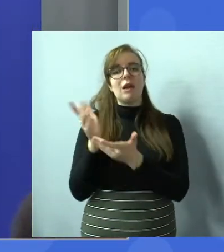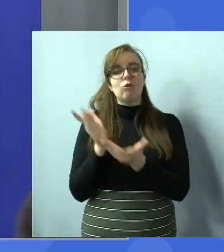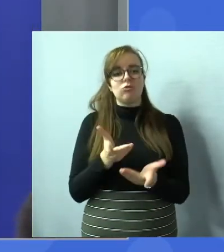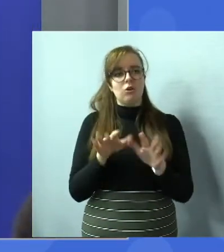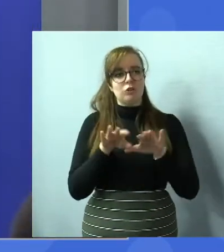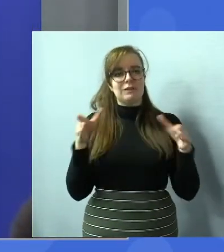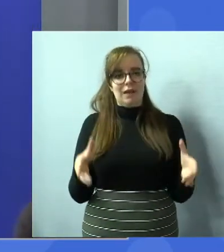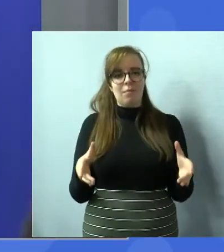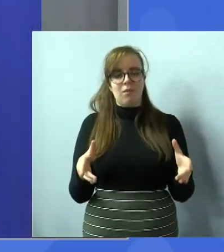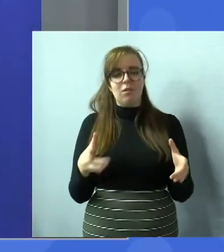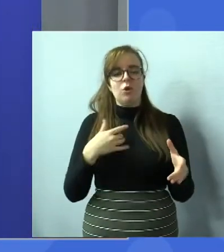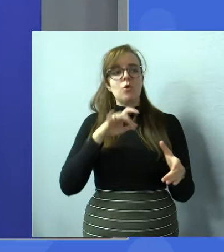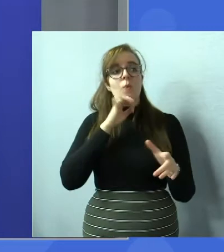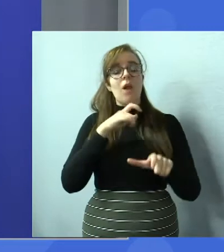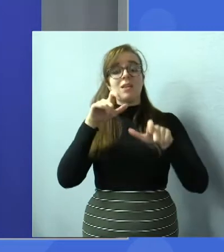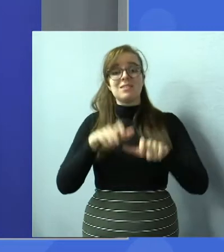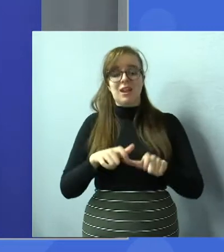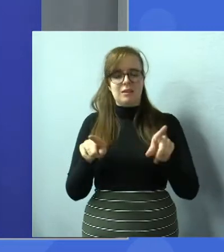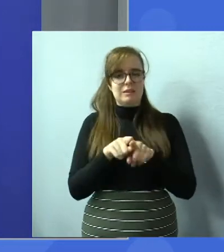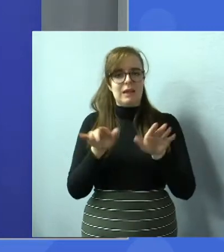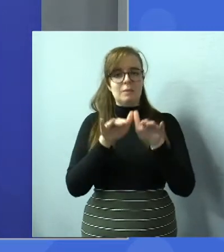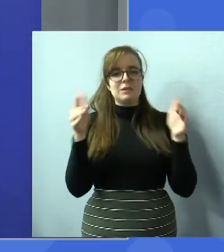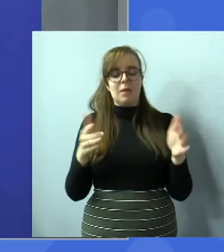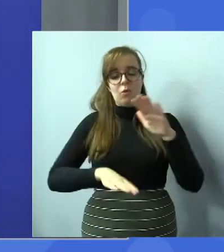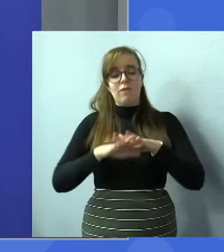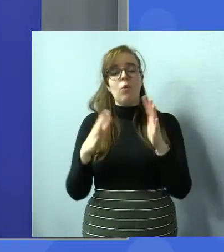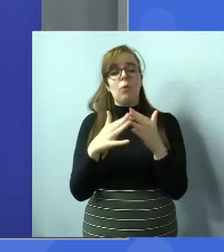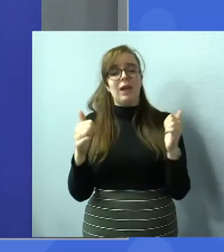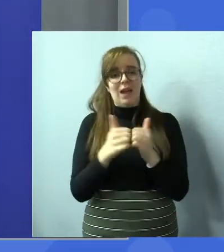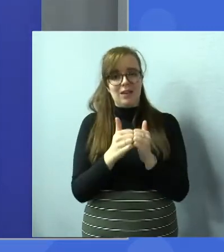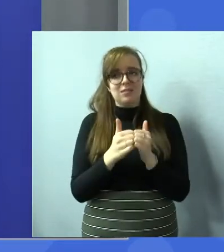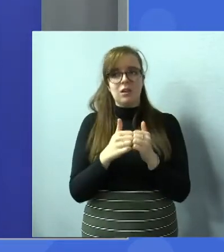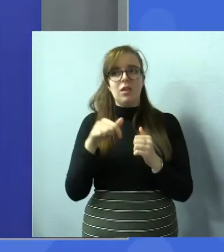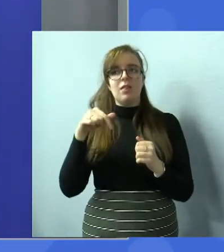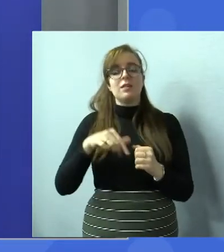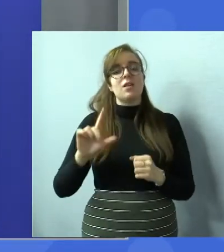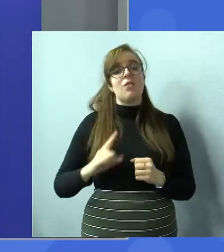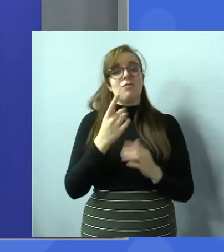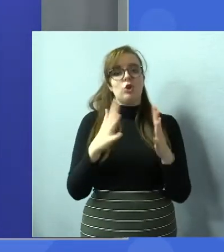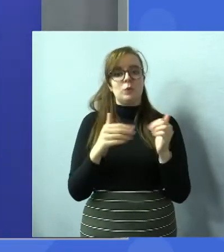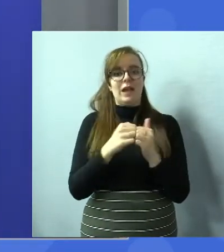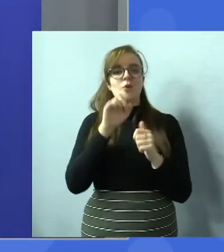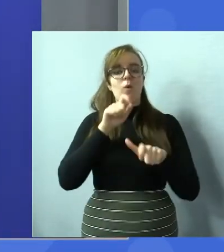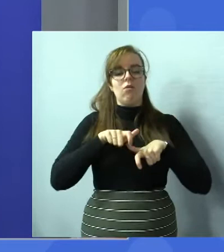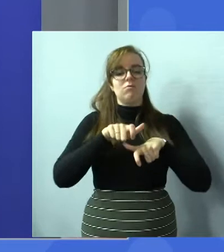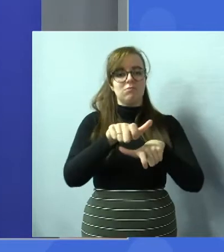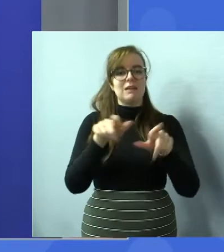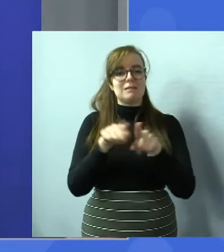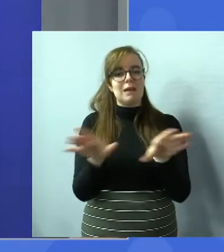going to be staying with the same table for the full weekend so this is the first weekend where we'll be staying with the table throughout after those